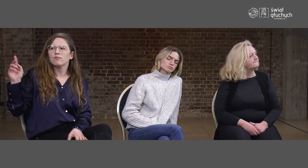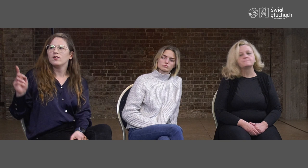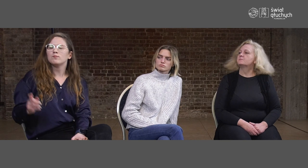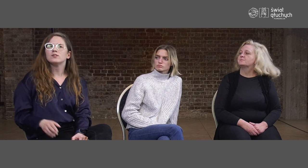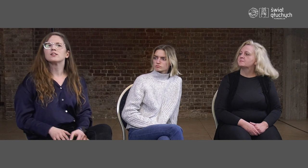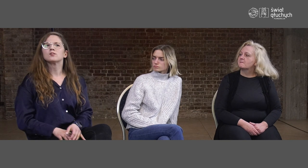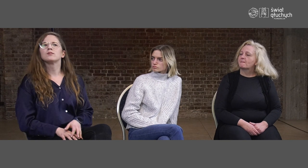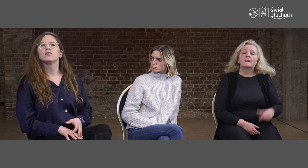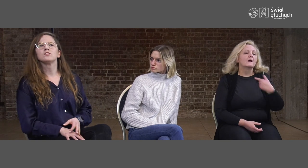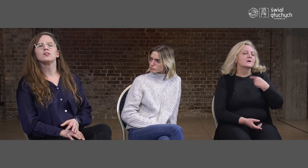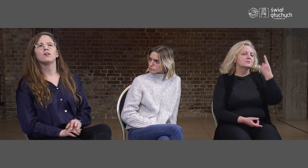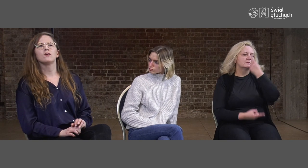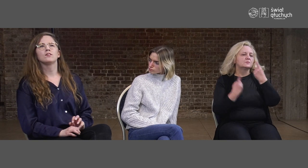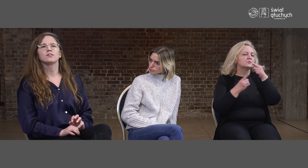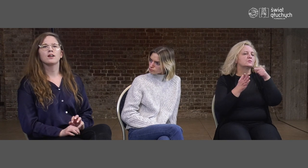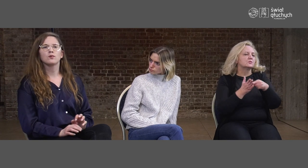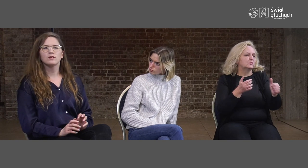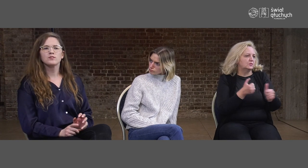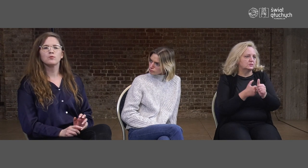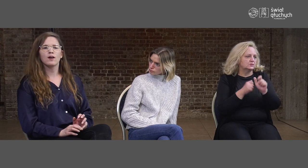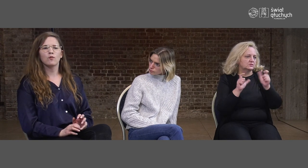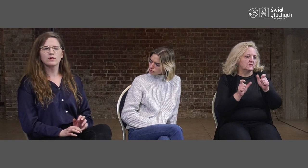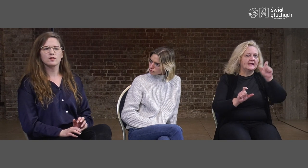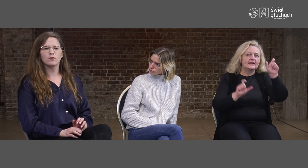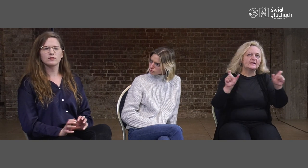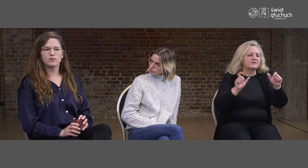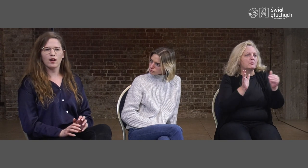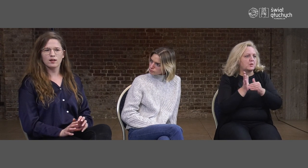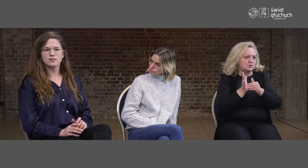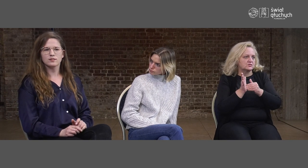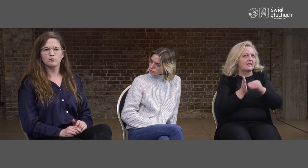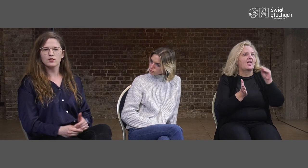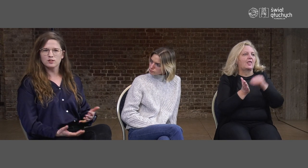[Dominika]: I think this is about about such an individual need to get used to it,